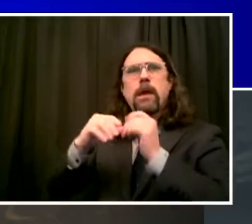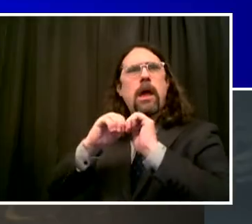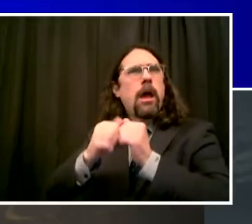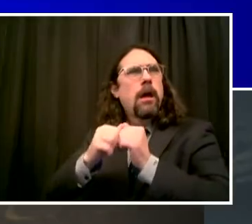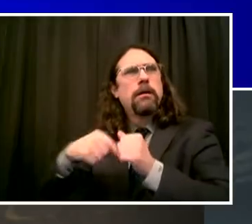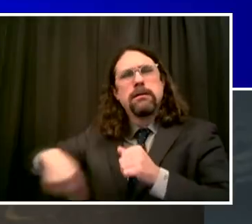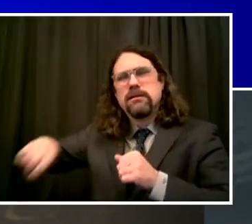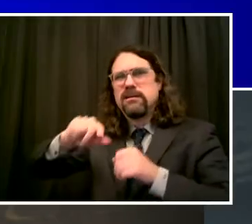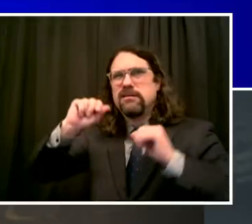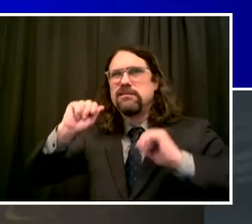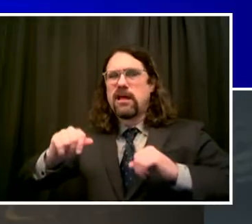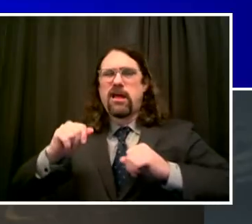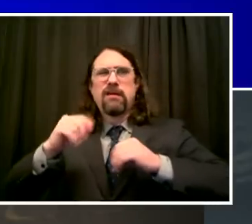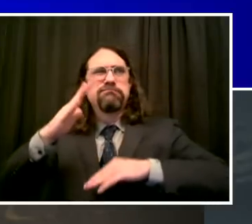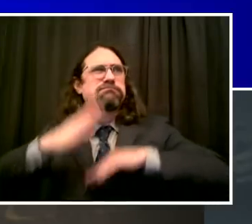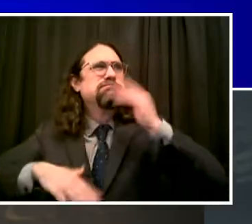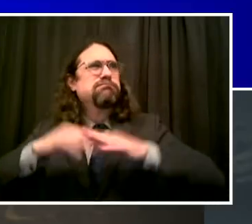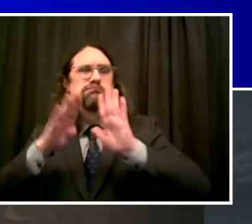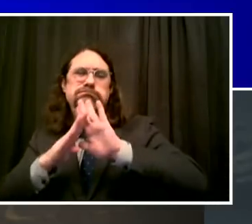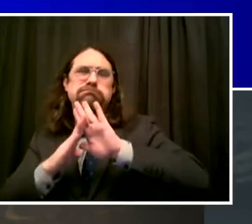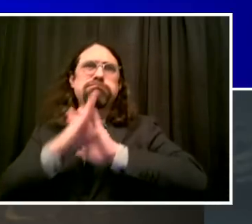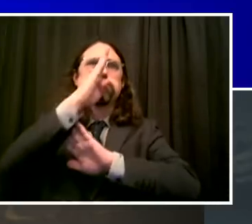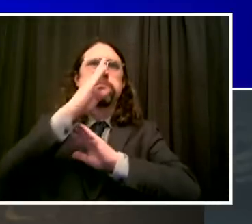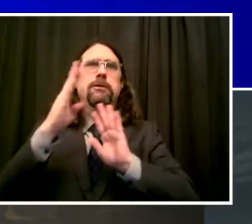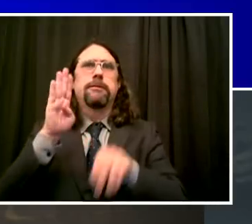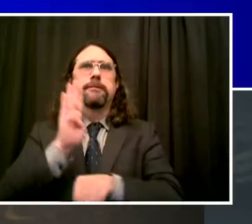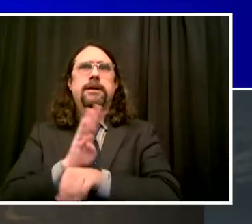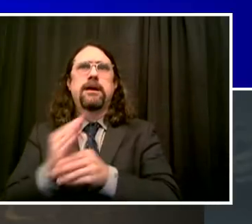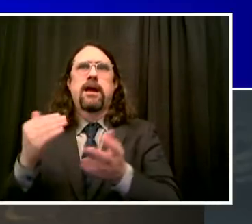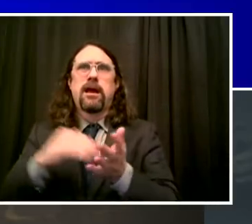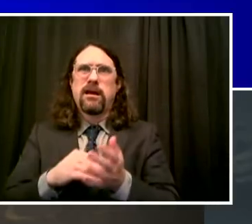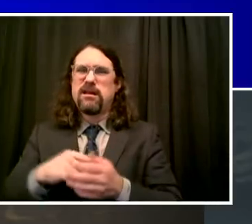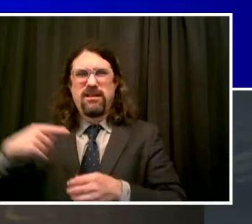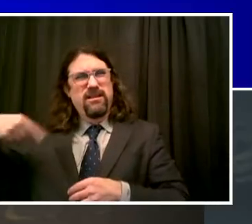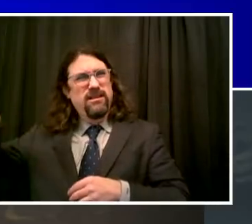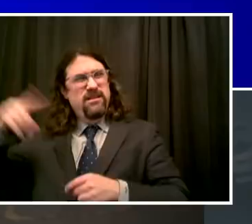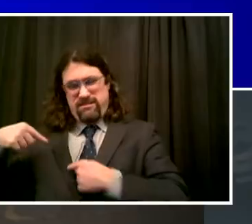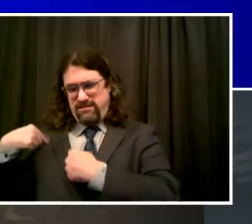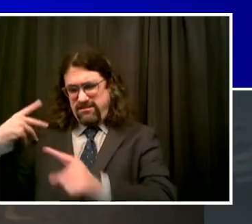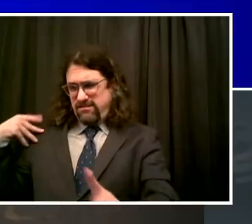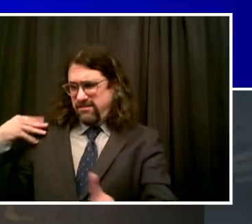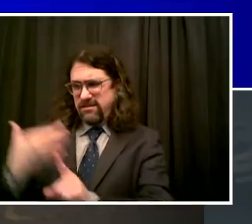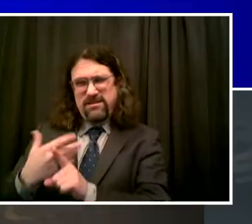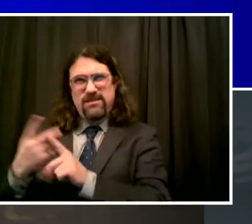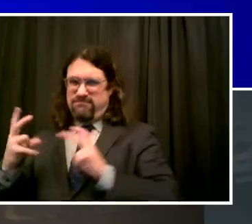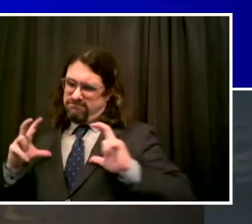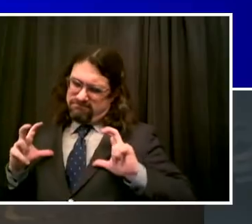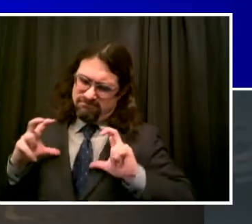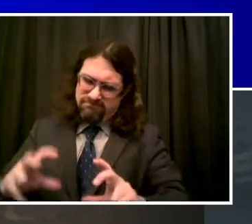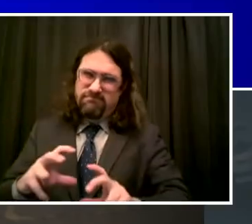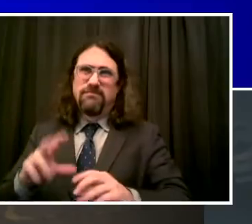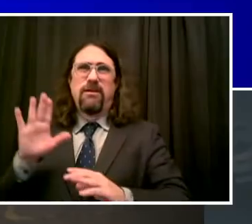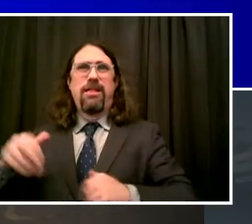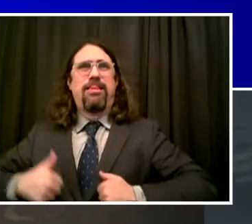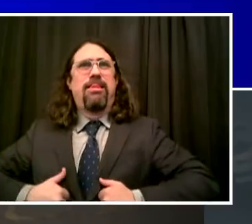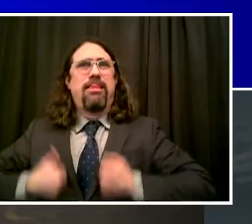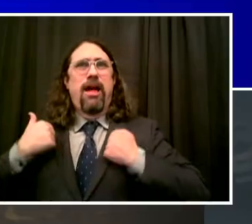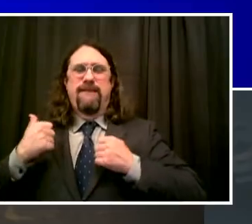INTO BUILDIN GUP THEIR SIBUNES.S IT WAS SOMETHING TT HAWARES ALLY A PART OF THEIR IDENTITY. IT WAS PUT THEMSELVES INTO IT.